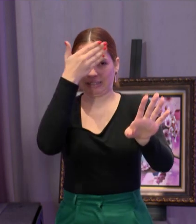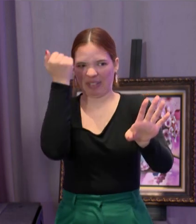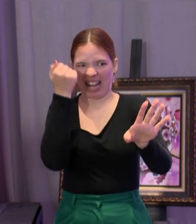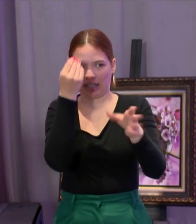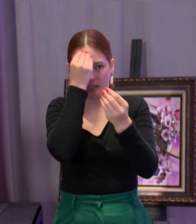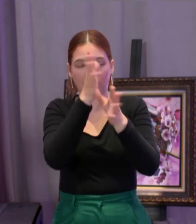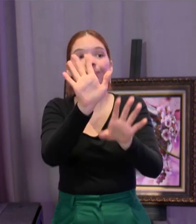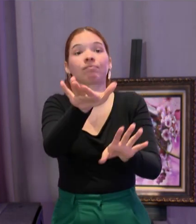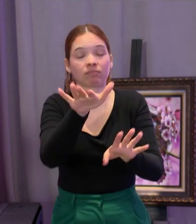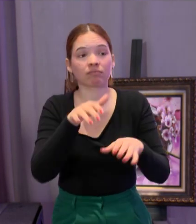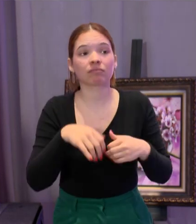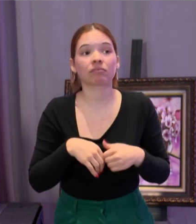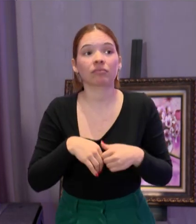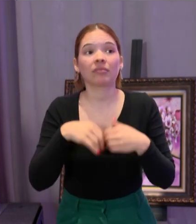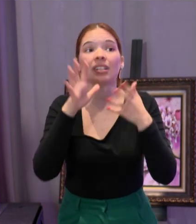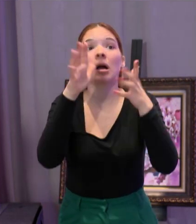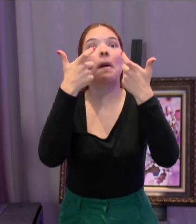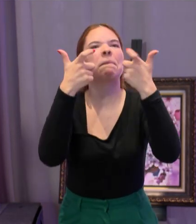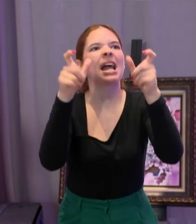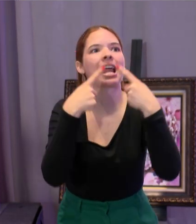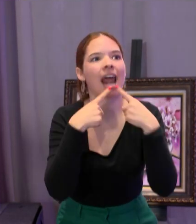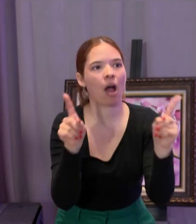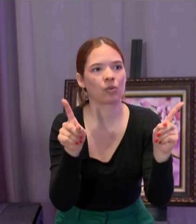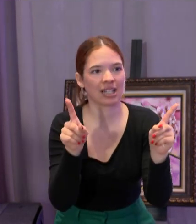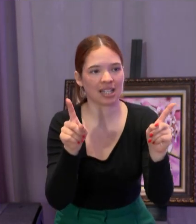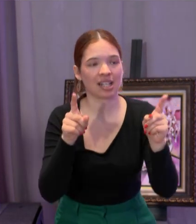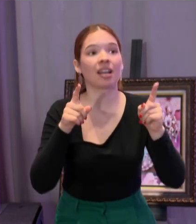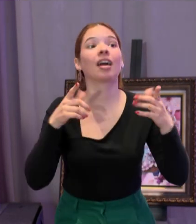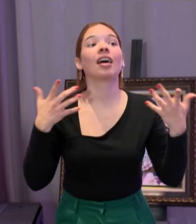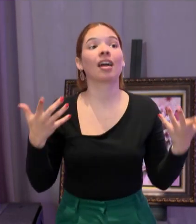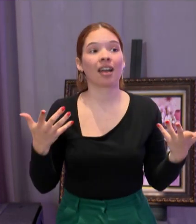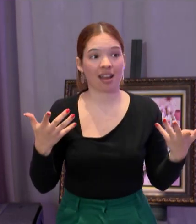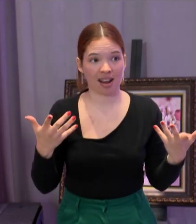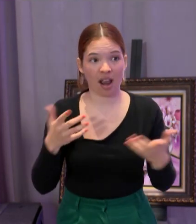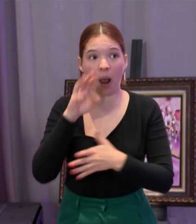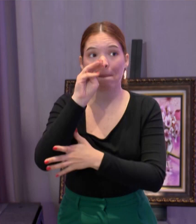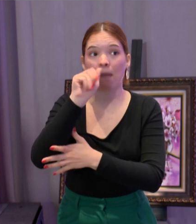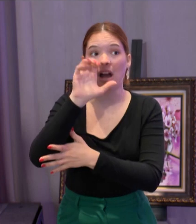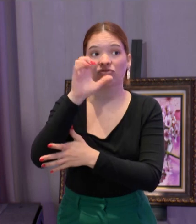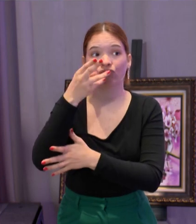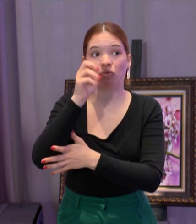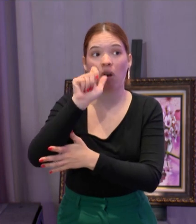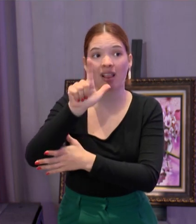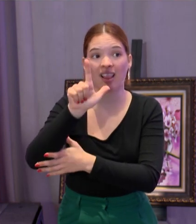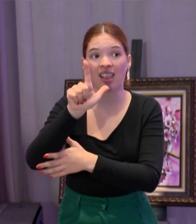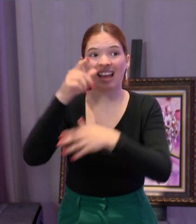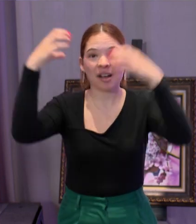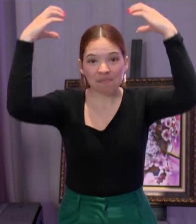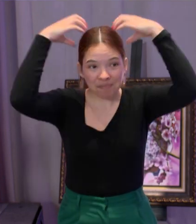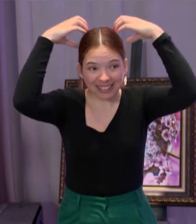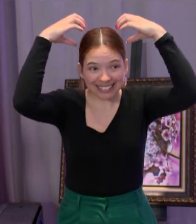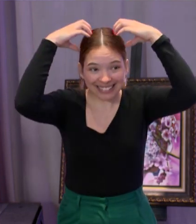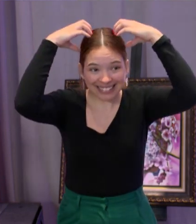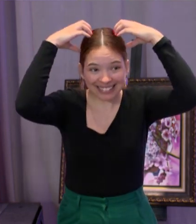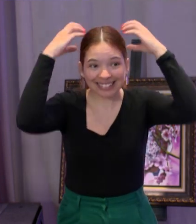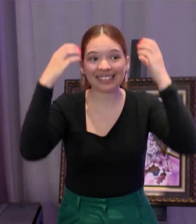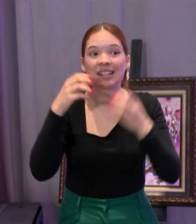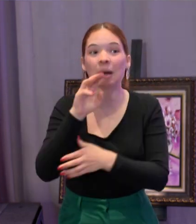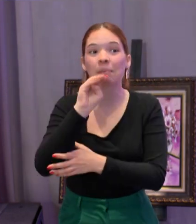ALLUDED TO THIS BEFORE, BIG ANNOUNCEMENT. GRAND MARSHAL FOR NATIONAL CHERRY BLOSSOM FESTIVAL, MINNIE AND MICKEY MOUSE WILL BE HERE. SORRY ABOUT THAT.